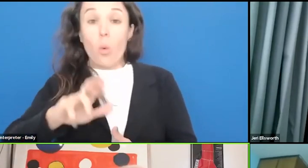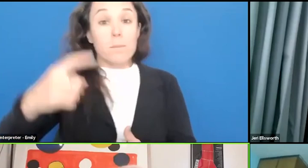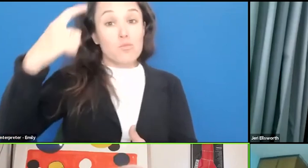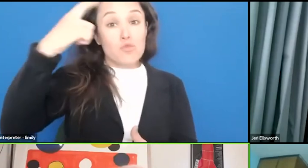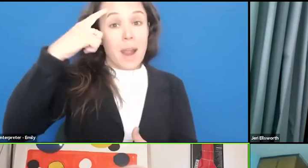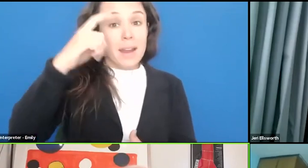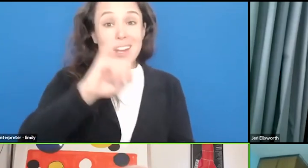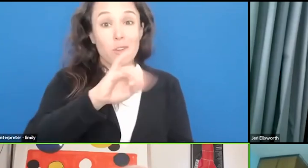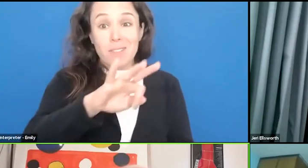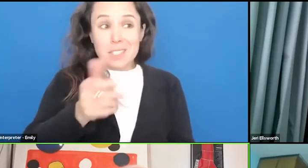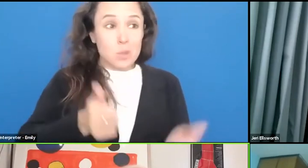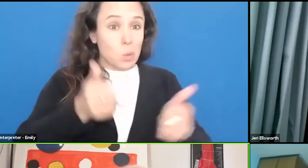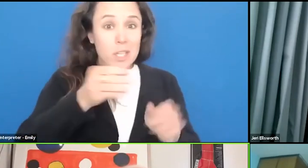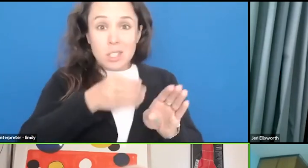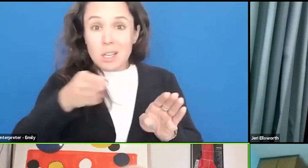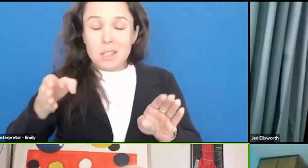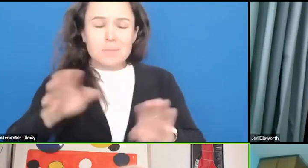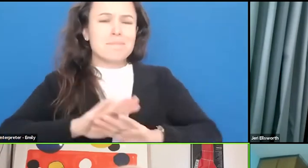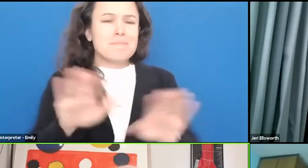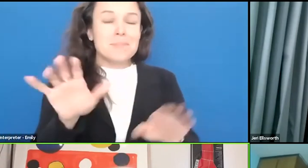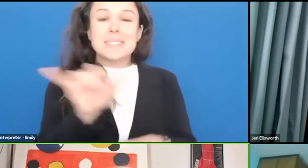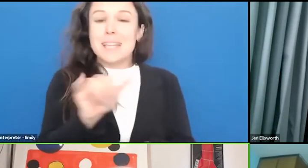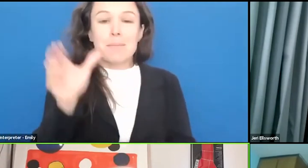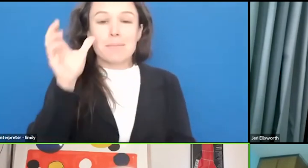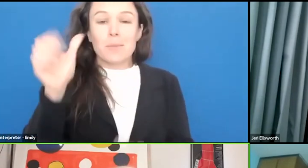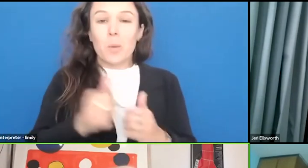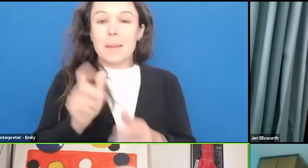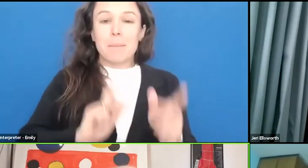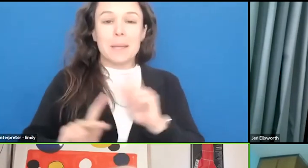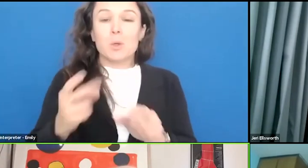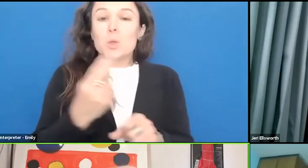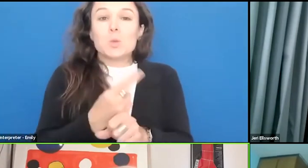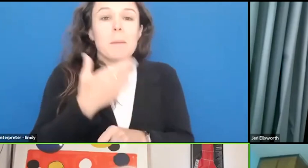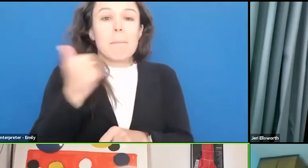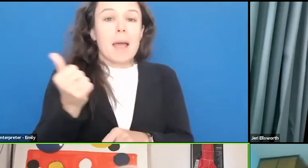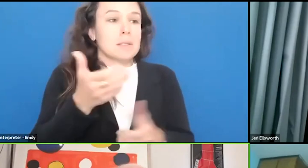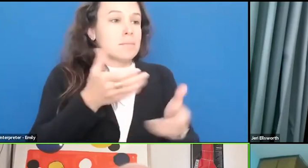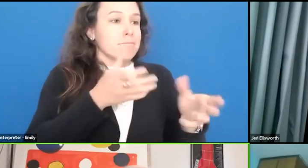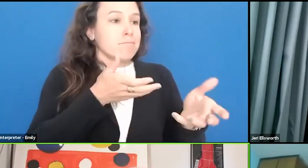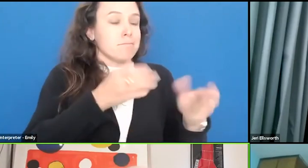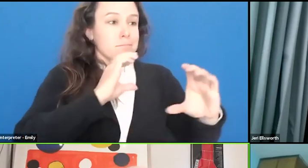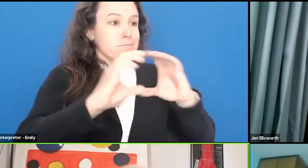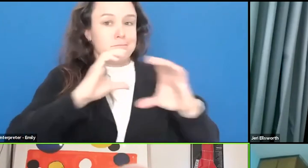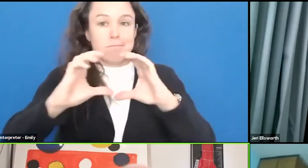we should just as we do with people, use the best communication path at that moment and so